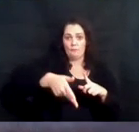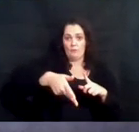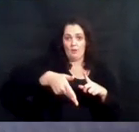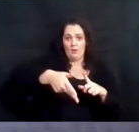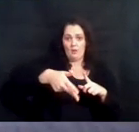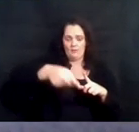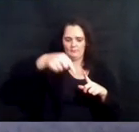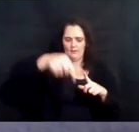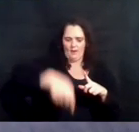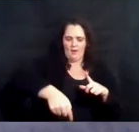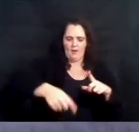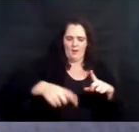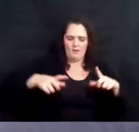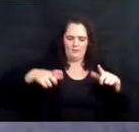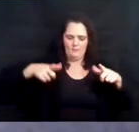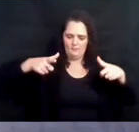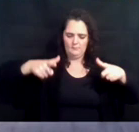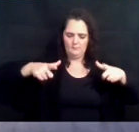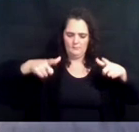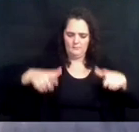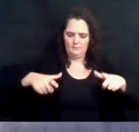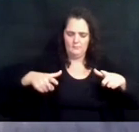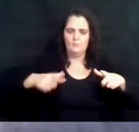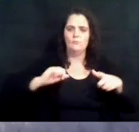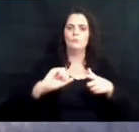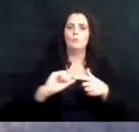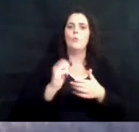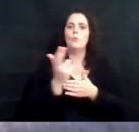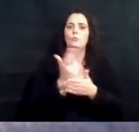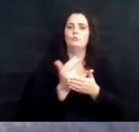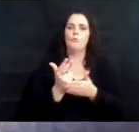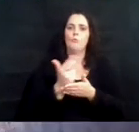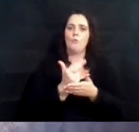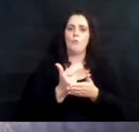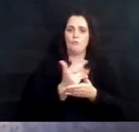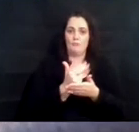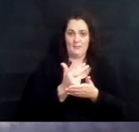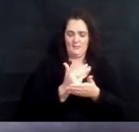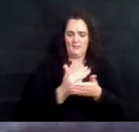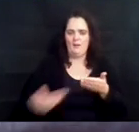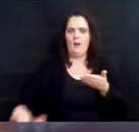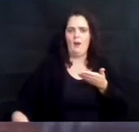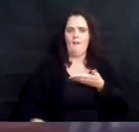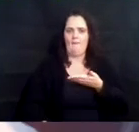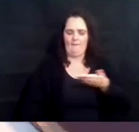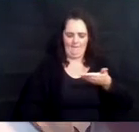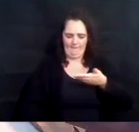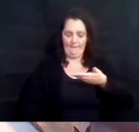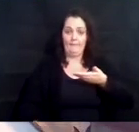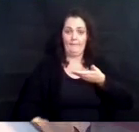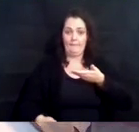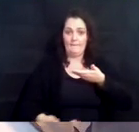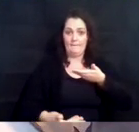pointing down at the surface that you're ultimately going to be placing your drawings on down below. Now there's a couple of different ways to do that,